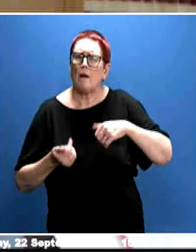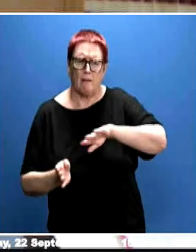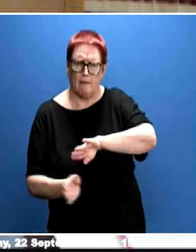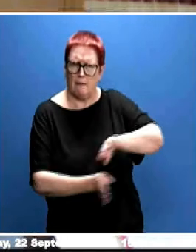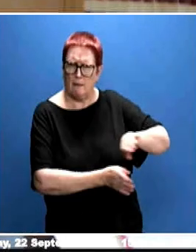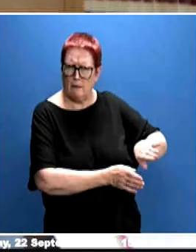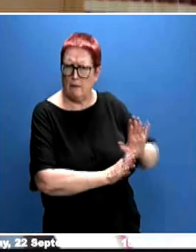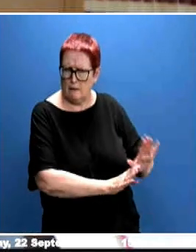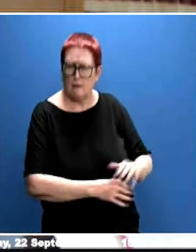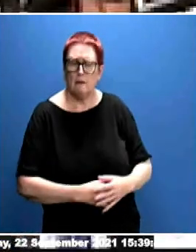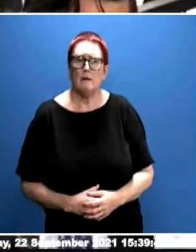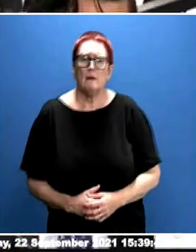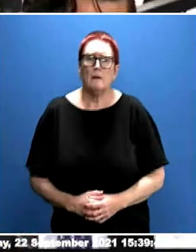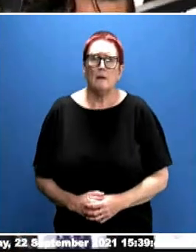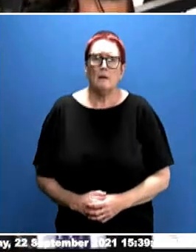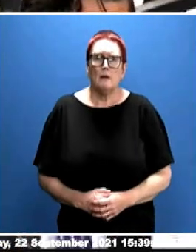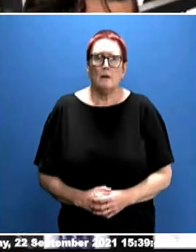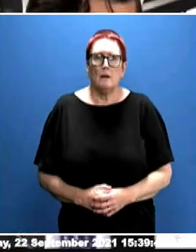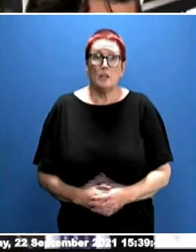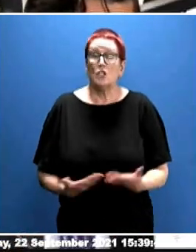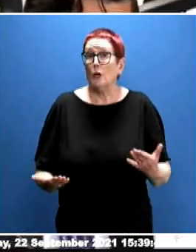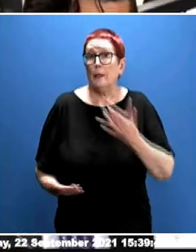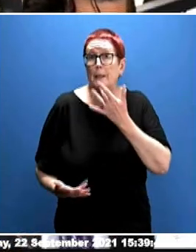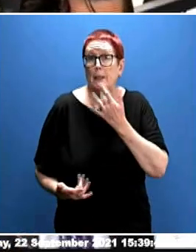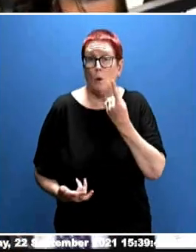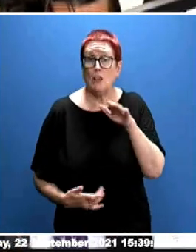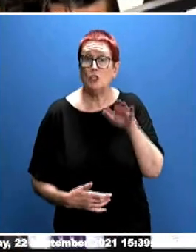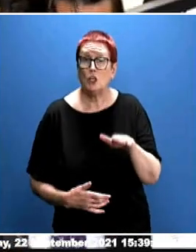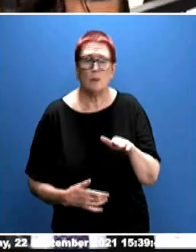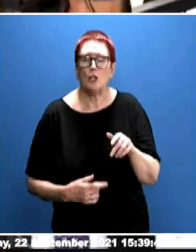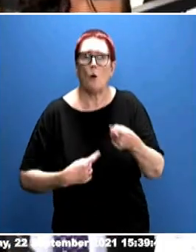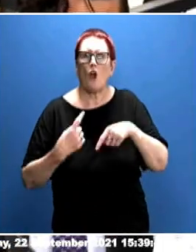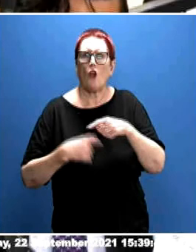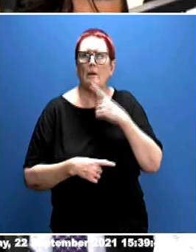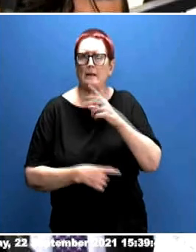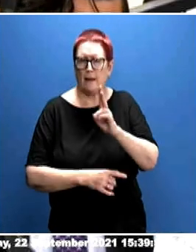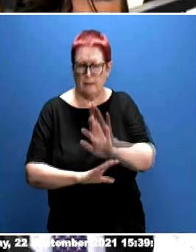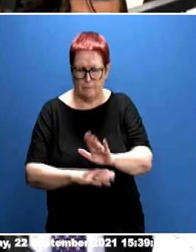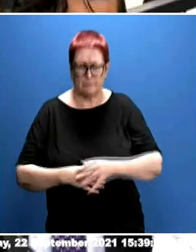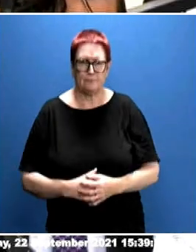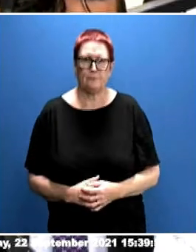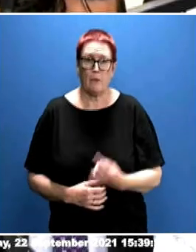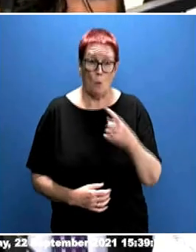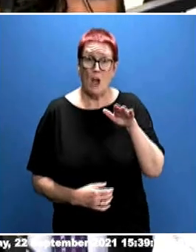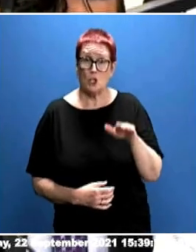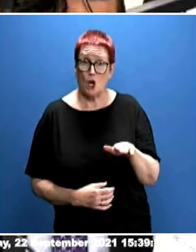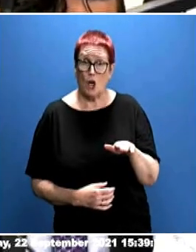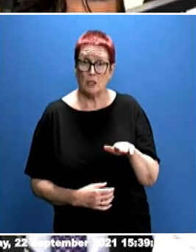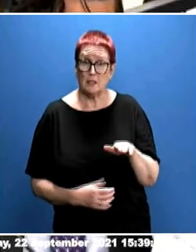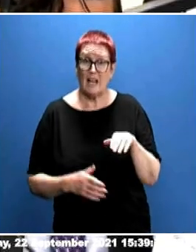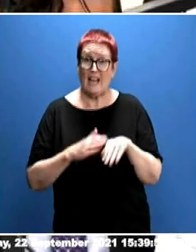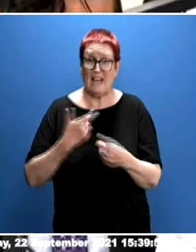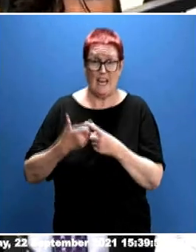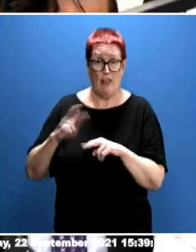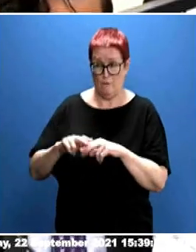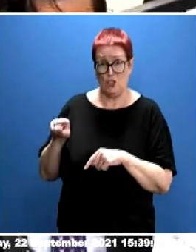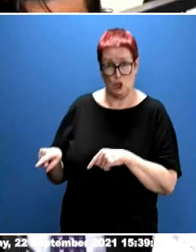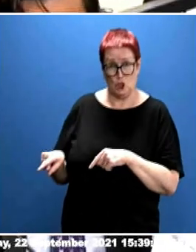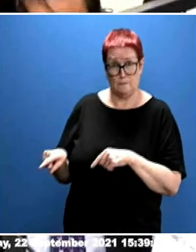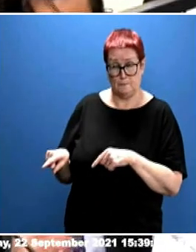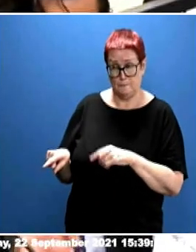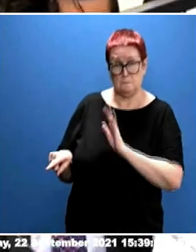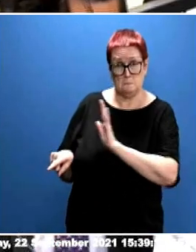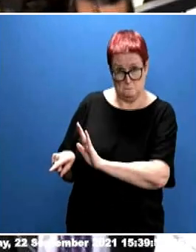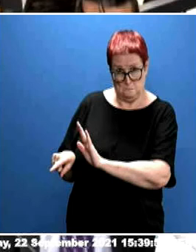A child who is in the Kath French Centre, is it correct that they may be